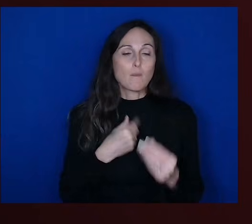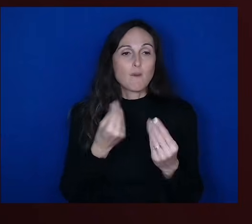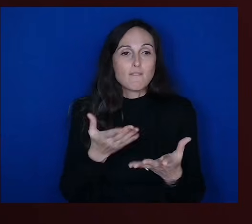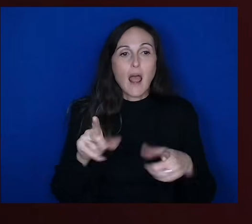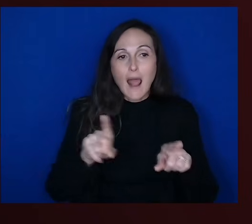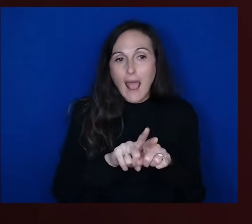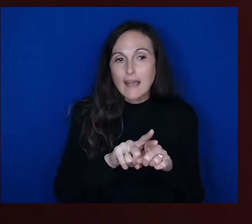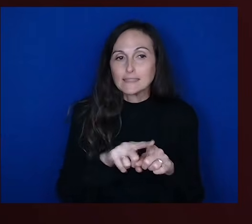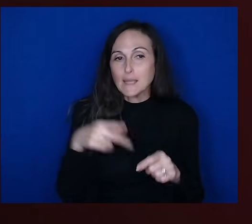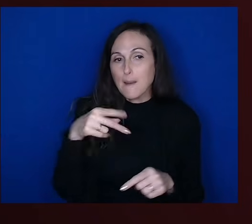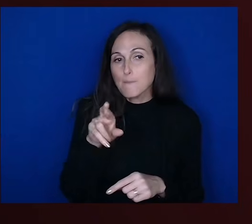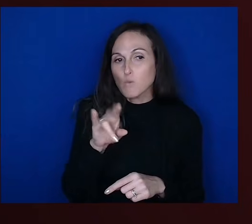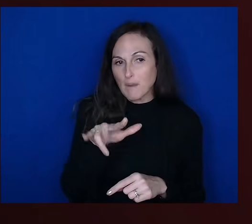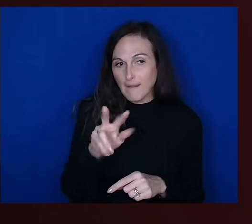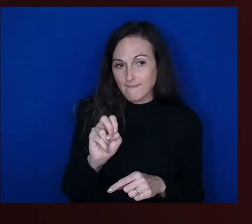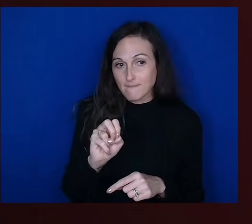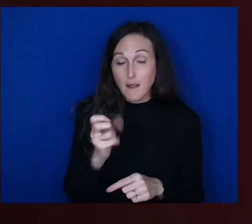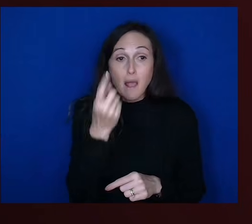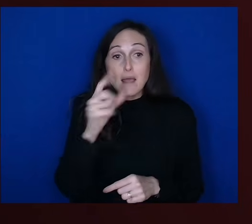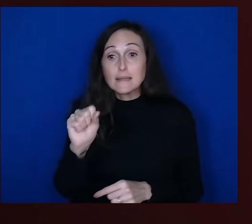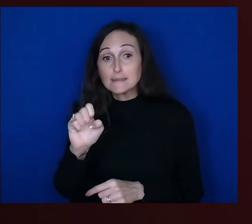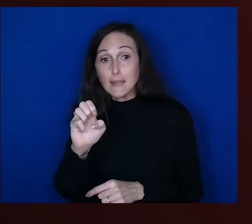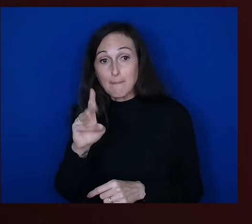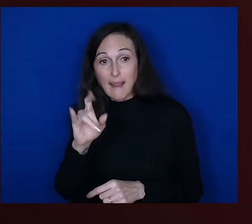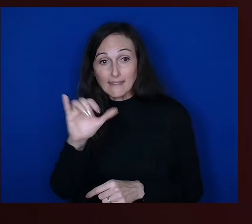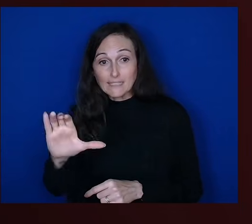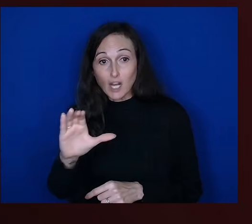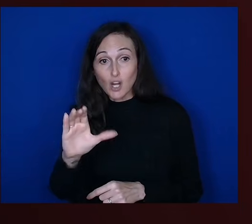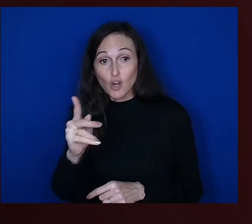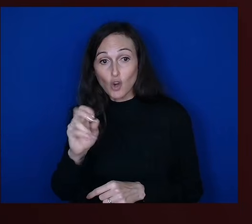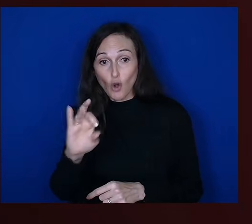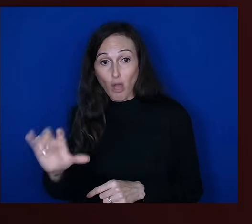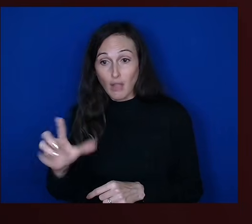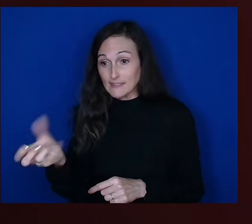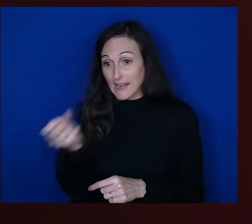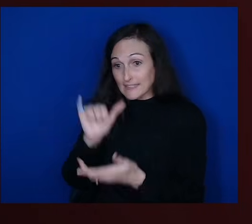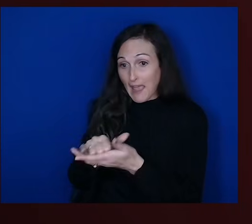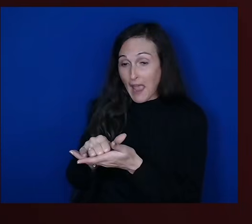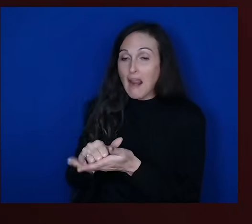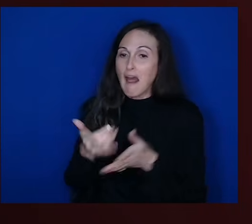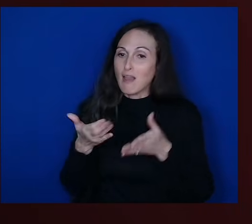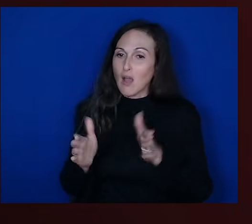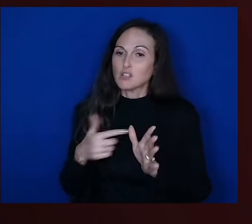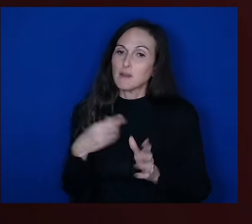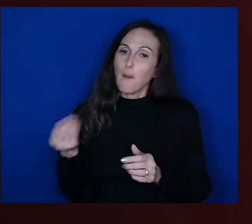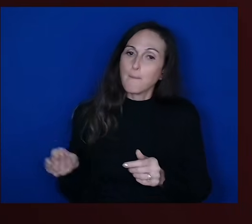that and allow me to parse that in and use that. So, we'll get into more specific code